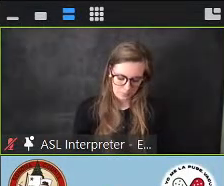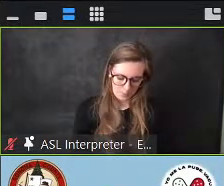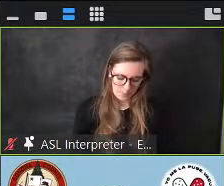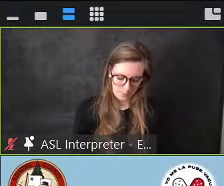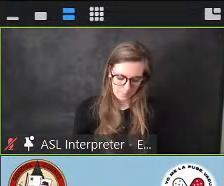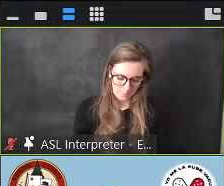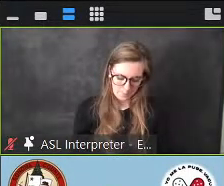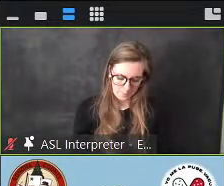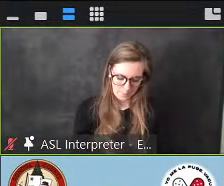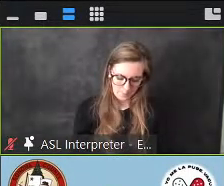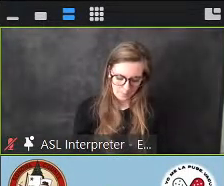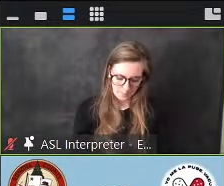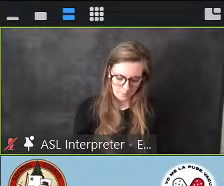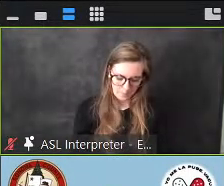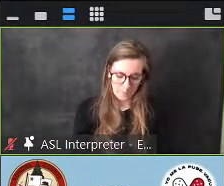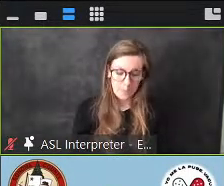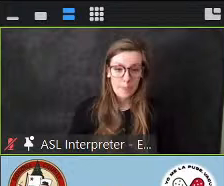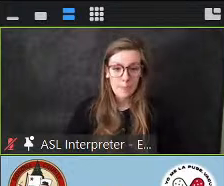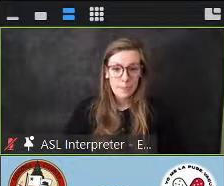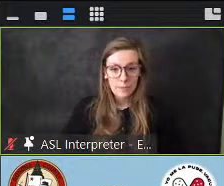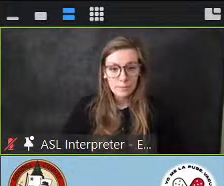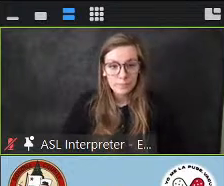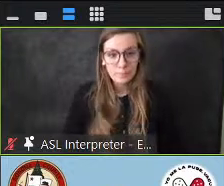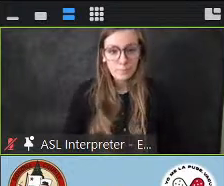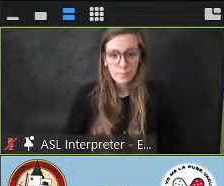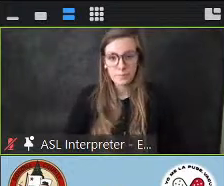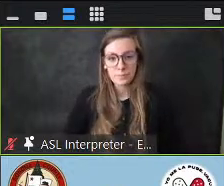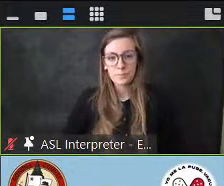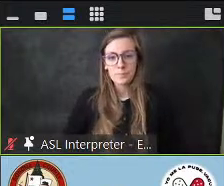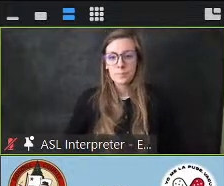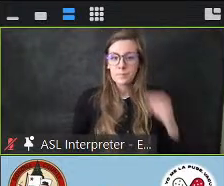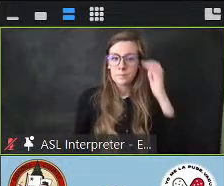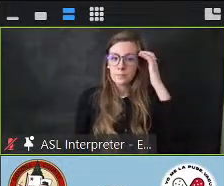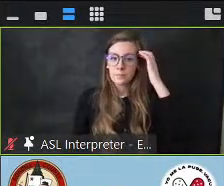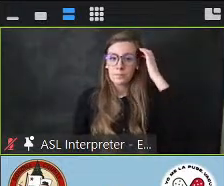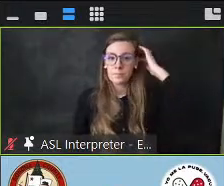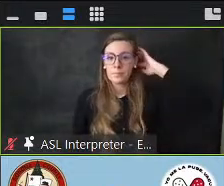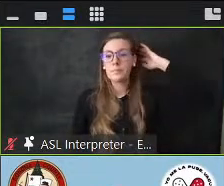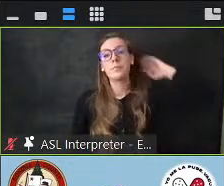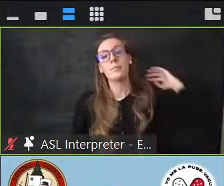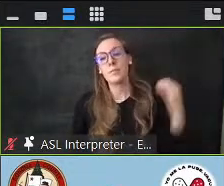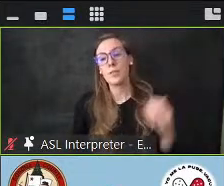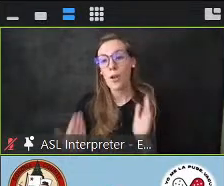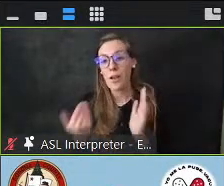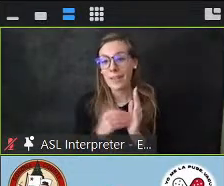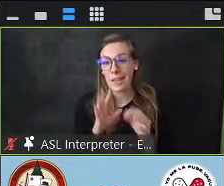When we talk about tendencies and ages of people have been hospitalized.